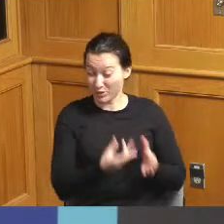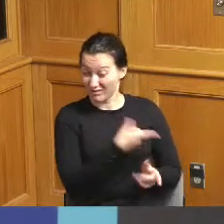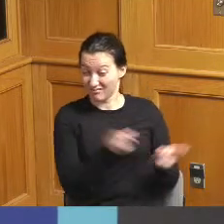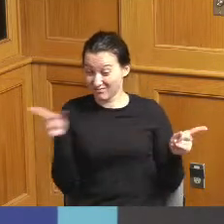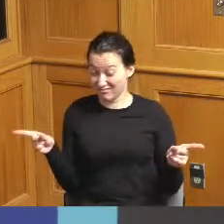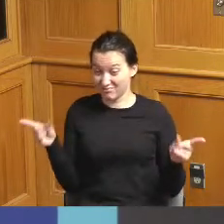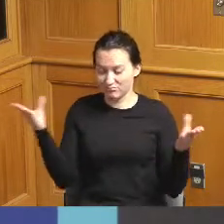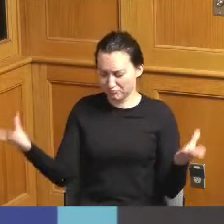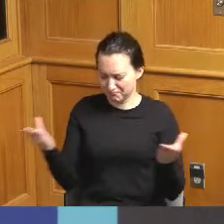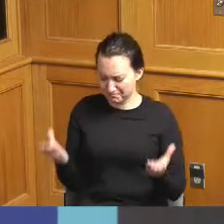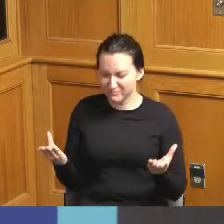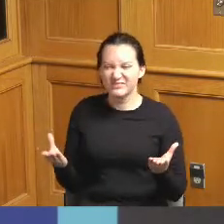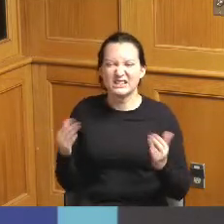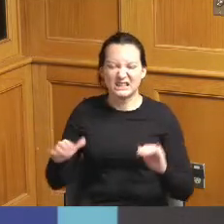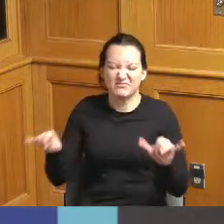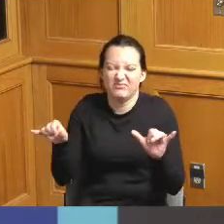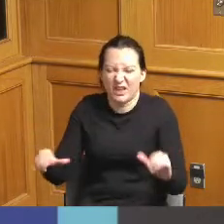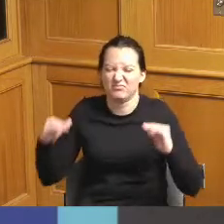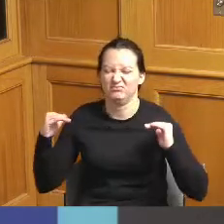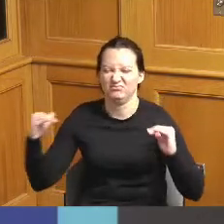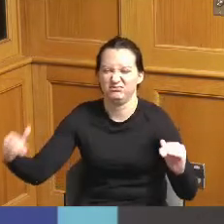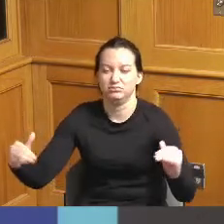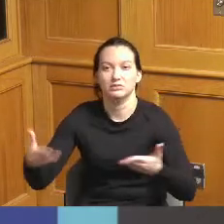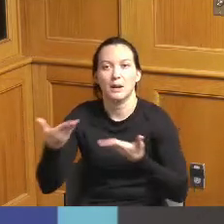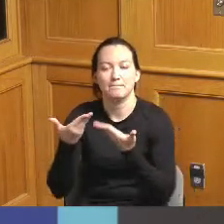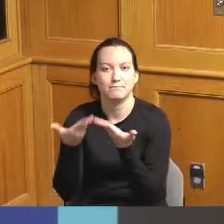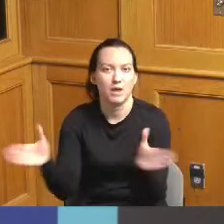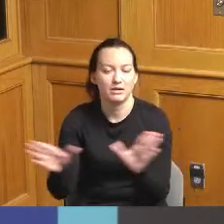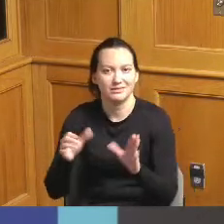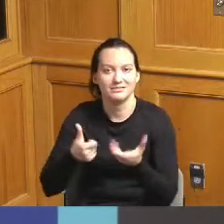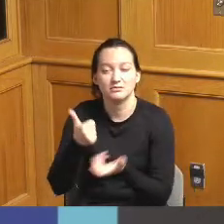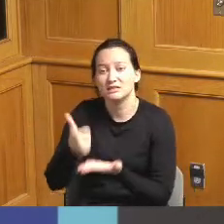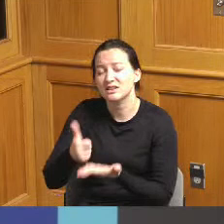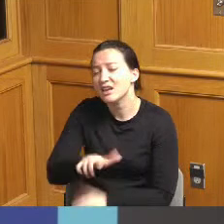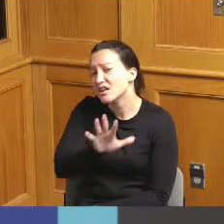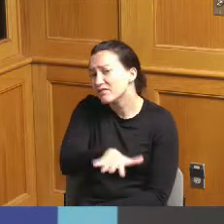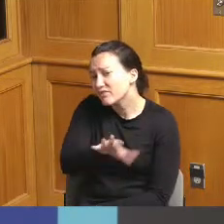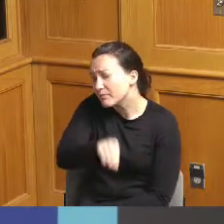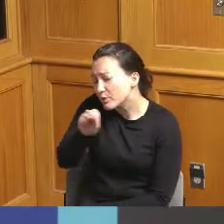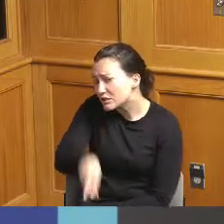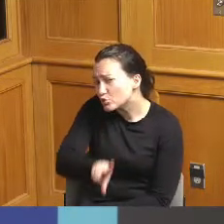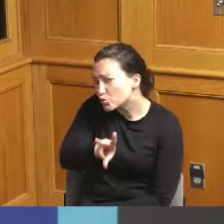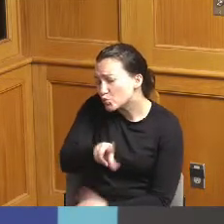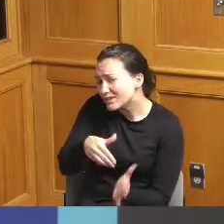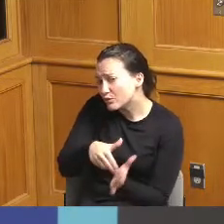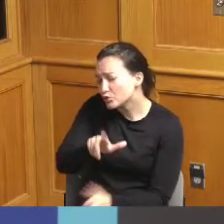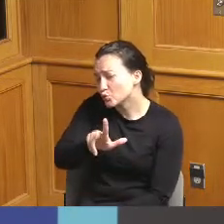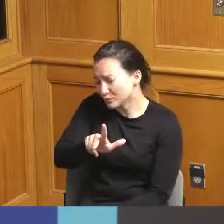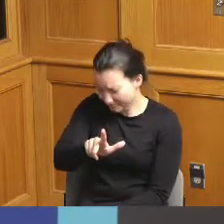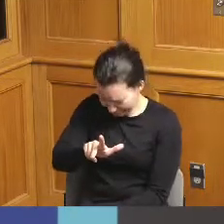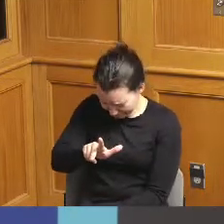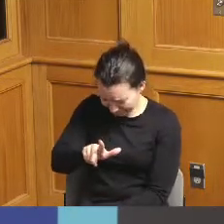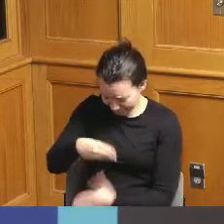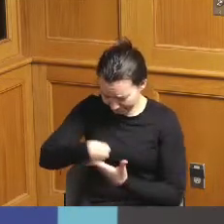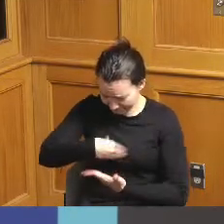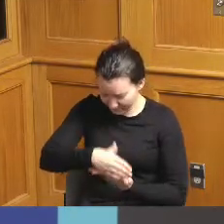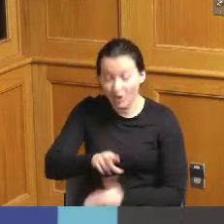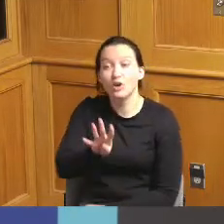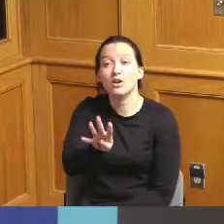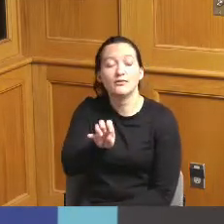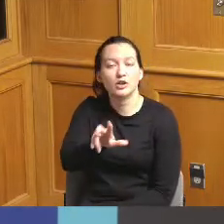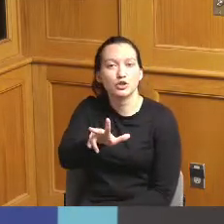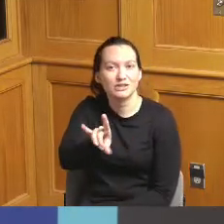generally remain flat for public assistance 55 percent of the 2023 budget for 436 direct staff